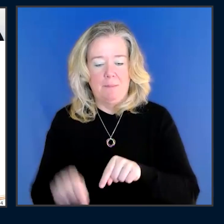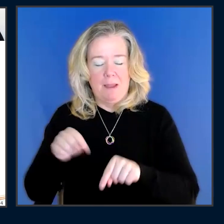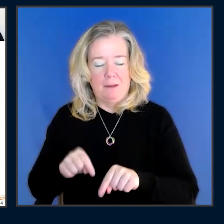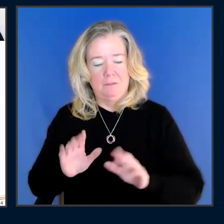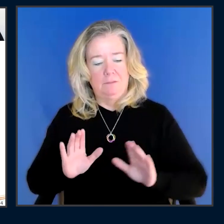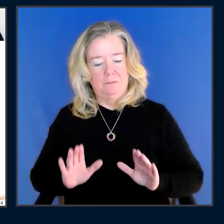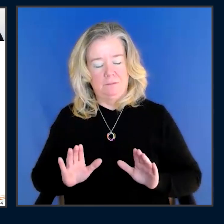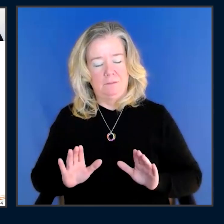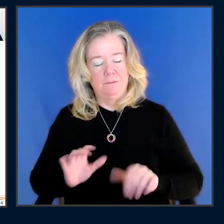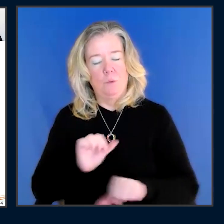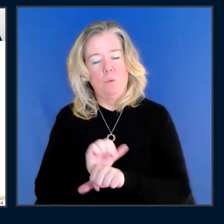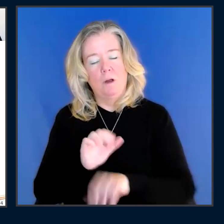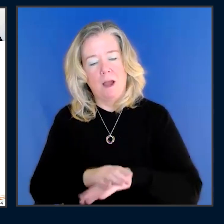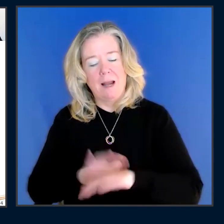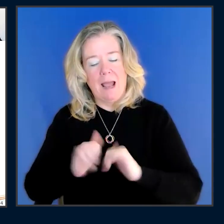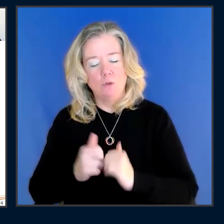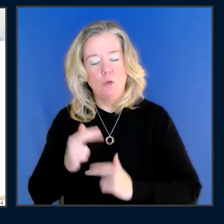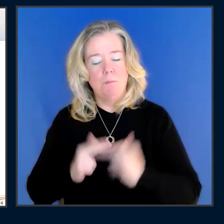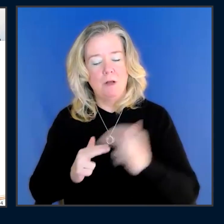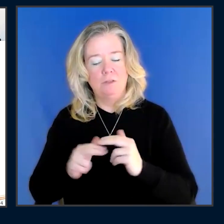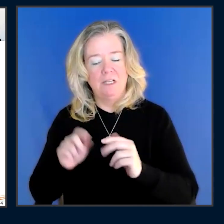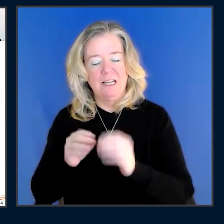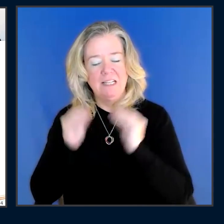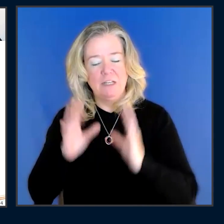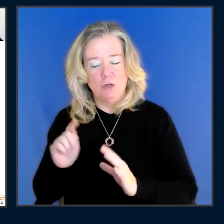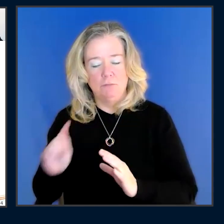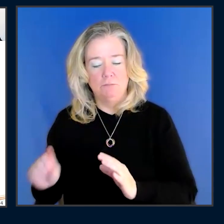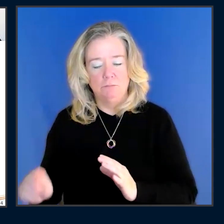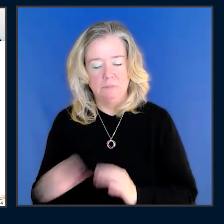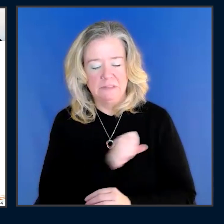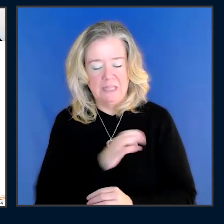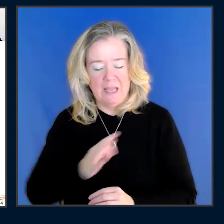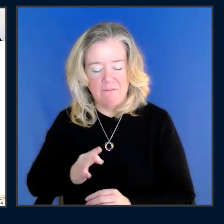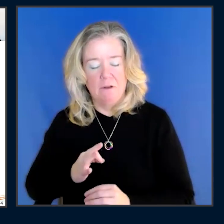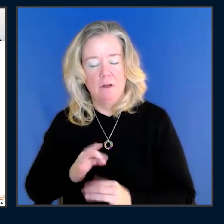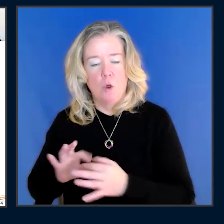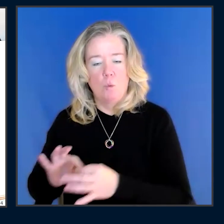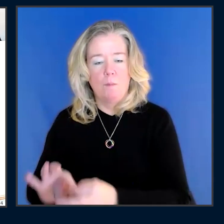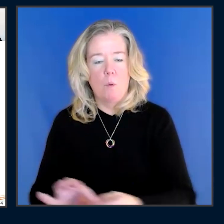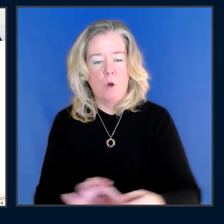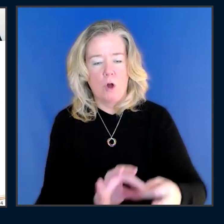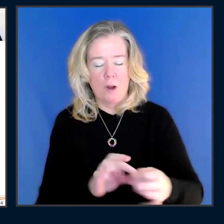to take a step back and really work on building that rapport with staff